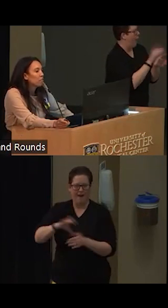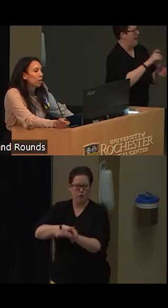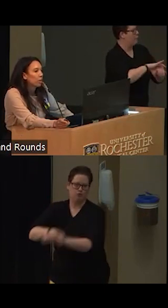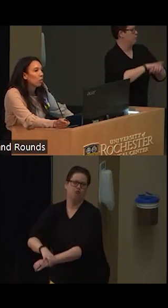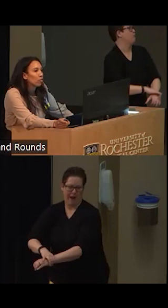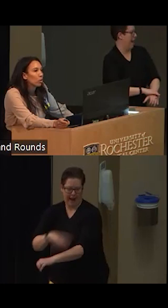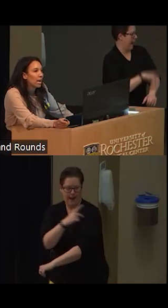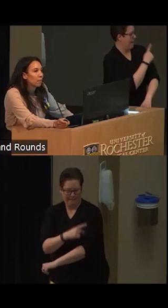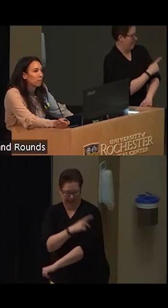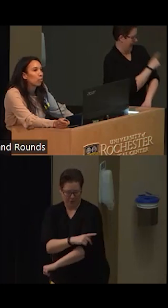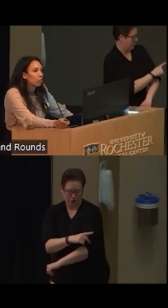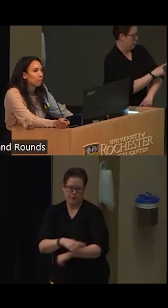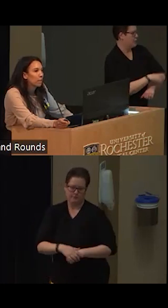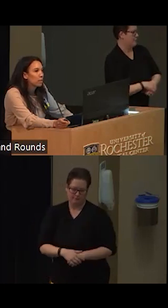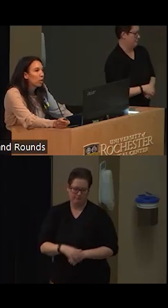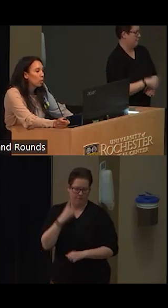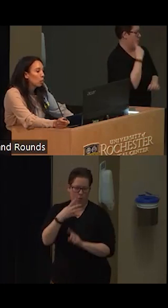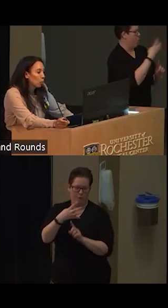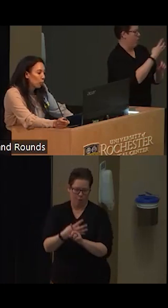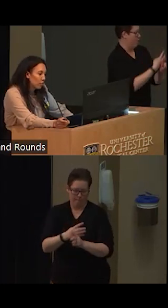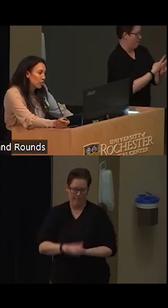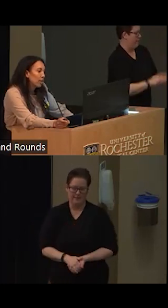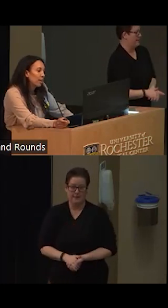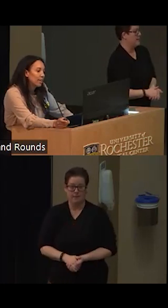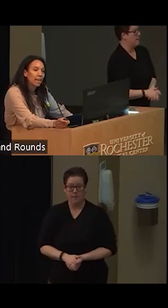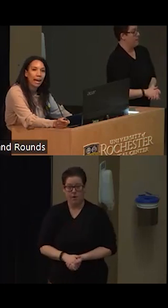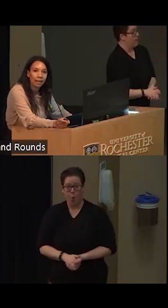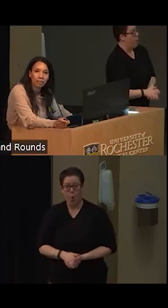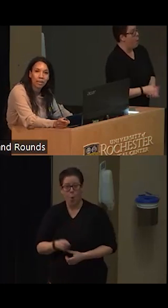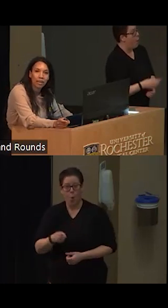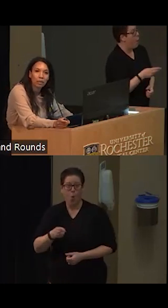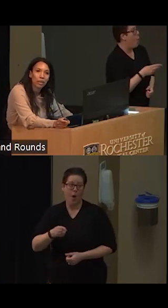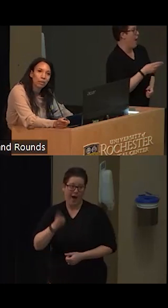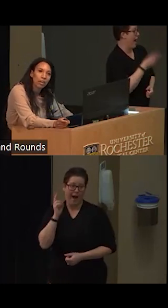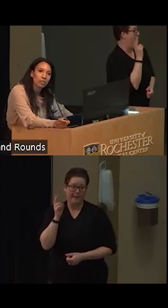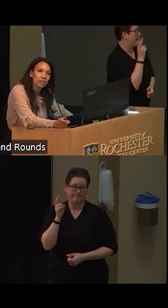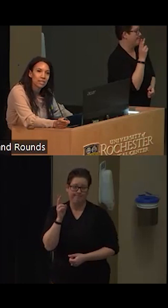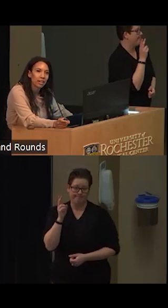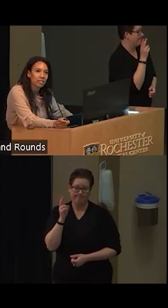that environment over four times over four months which is high and what you can also see is that